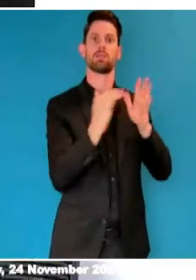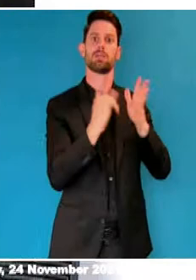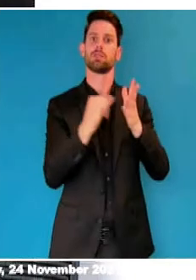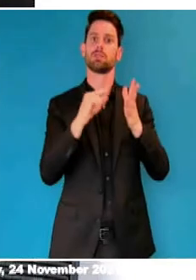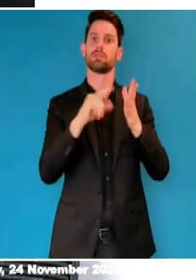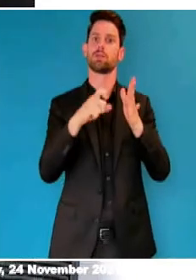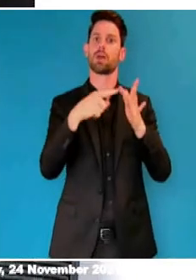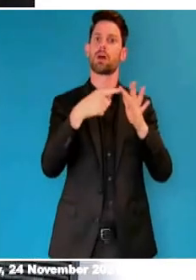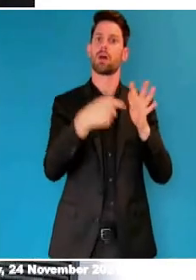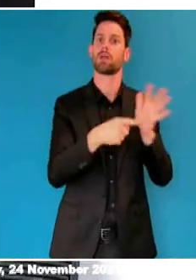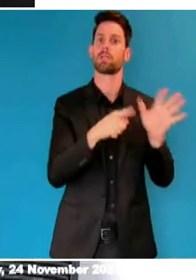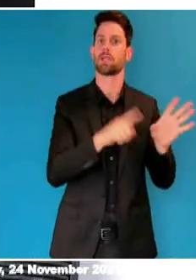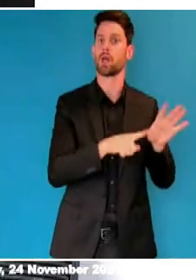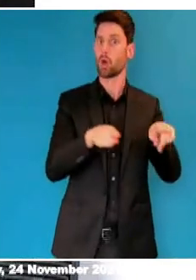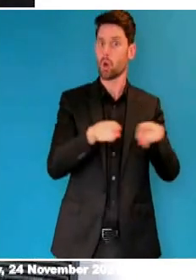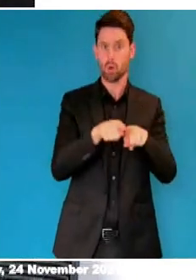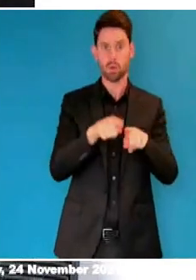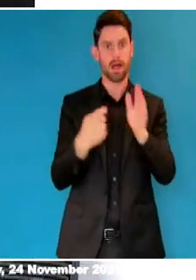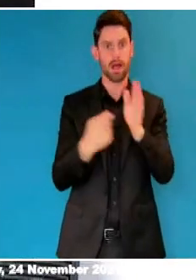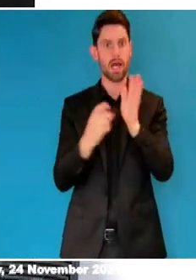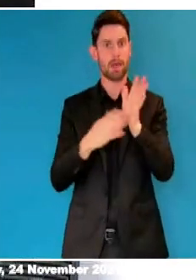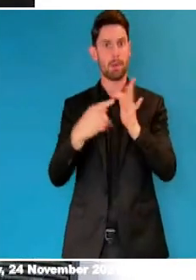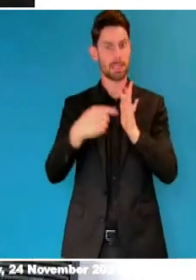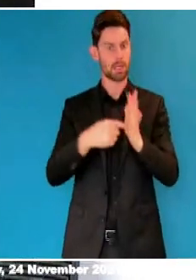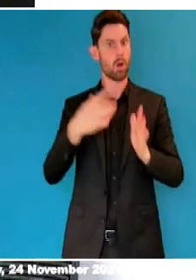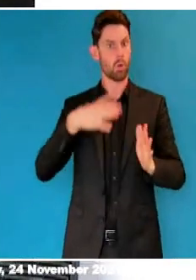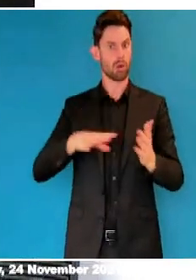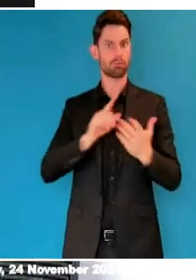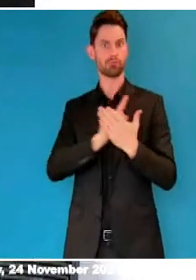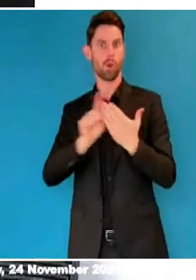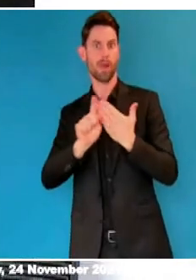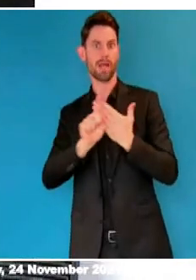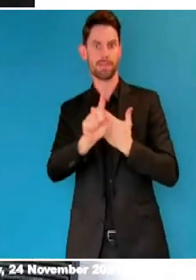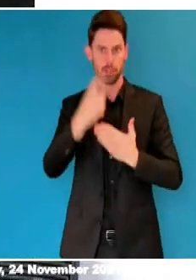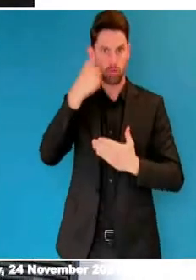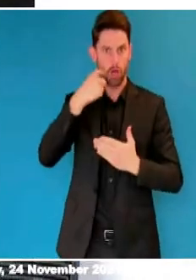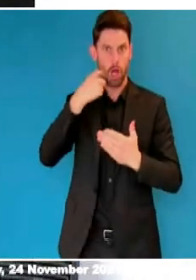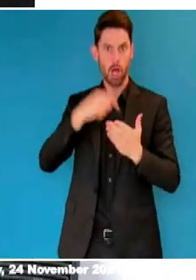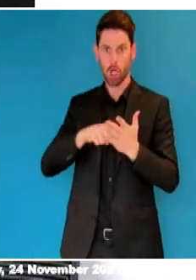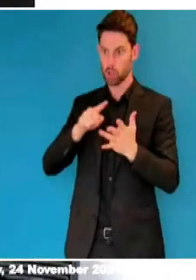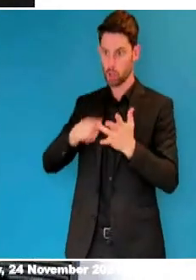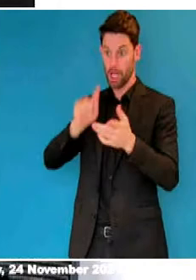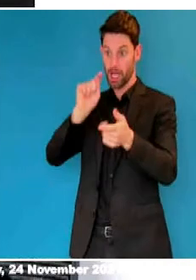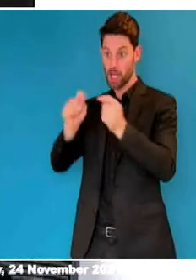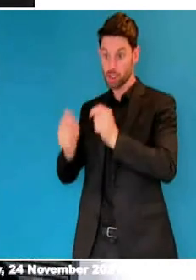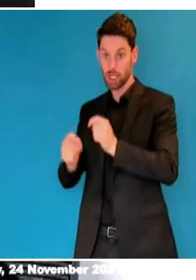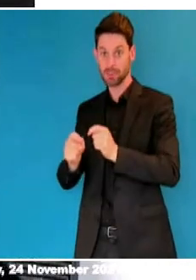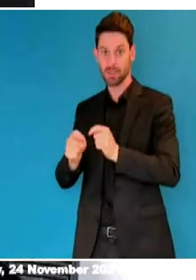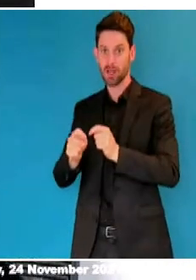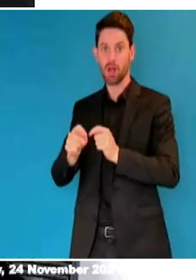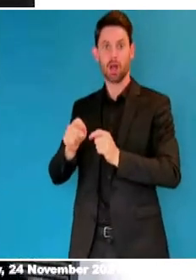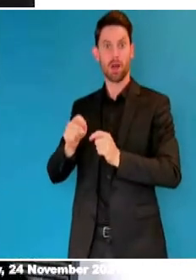to remove the need for staff to make requests for adjustments. Does that accurately describe RMIT's position?